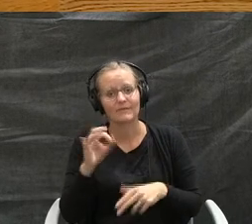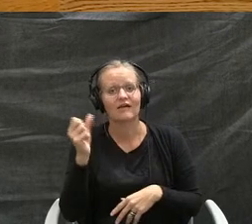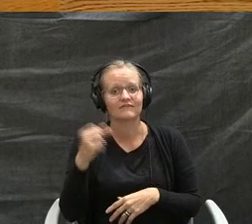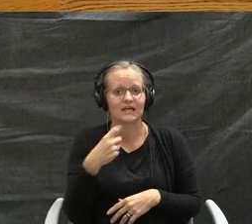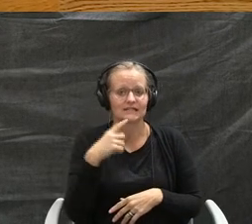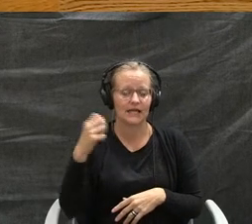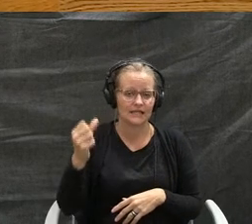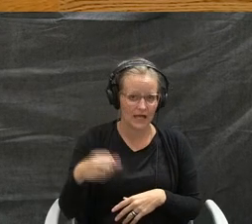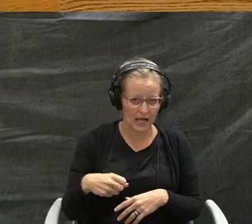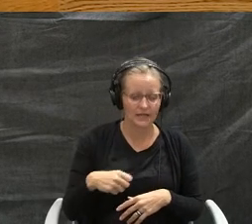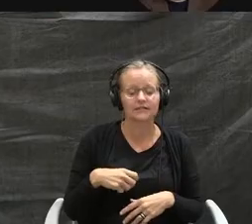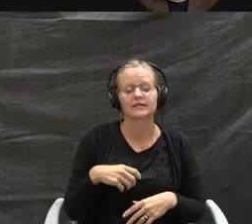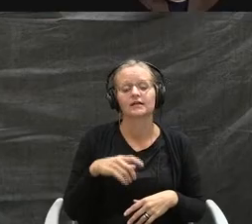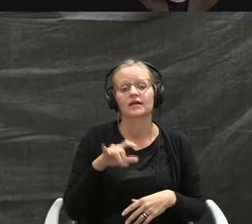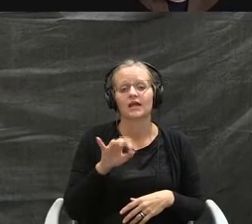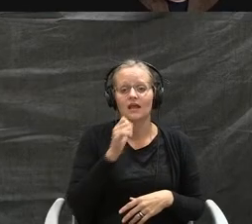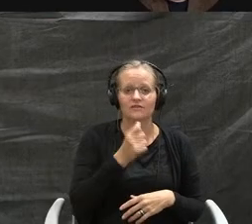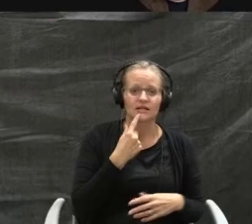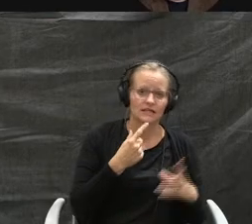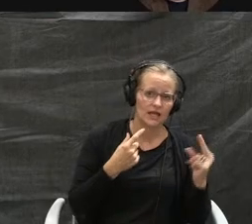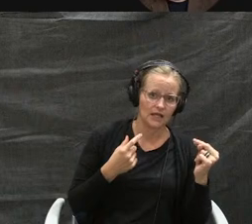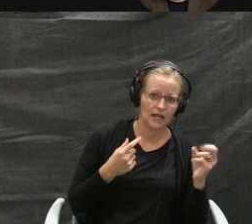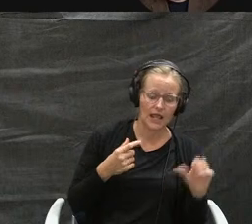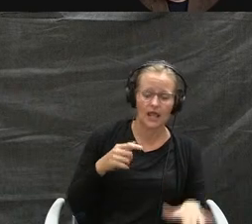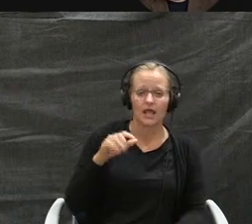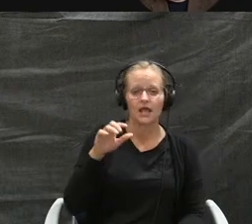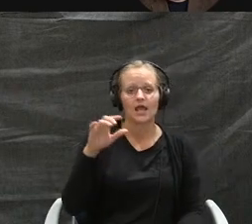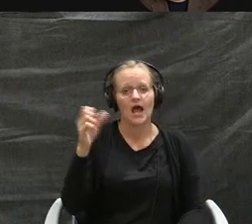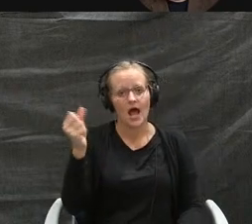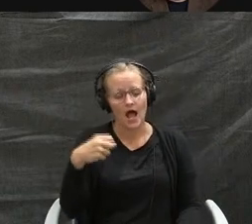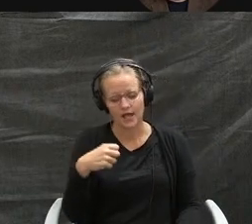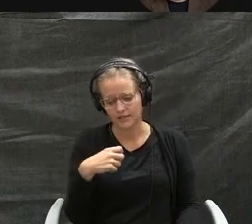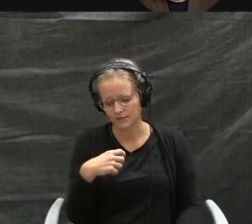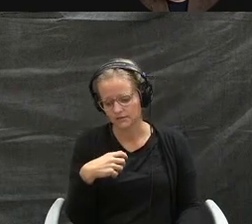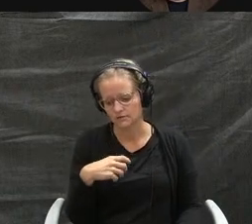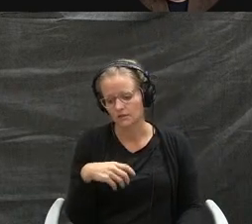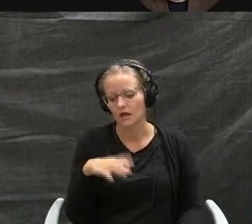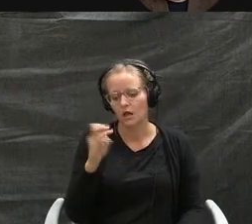nae board member Ambrose and. Hi member backer board member